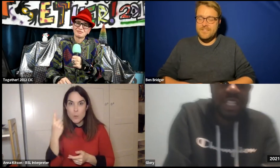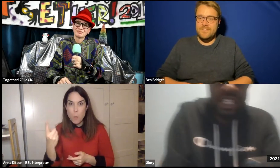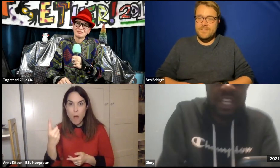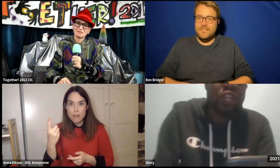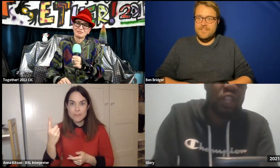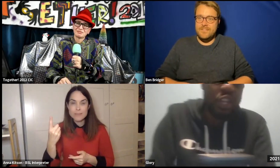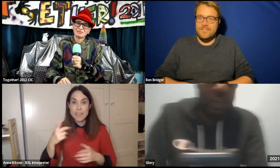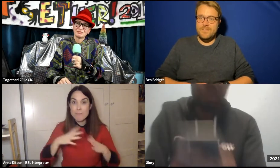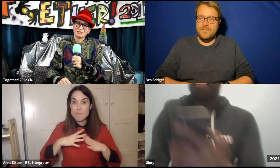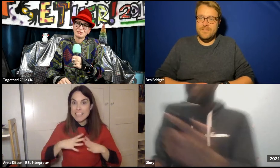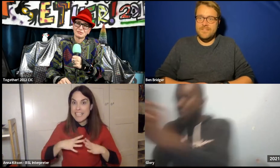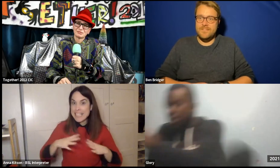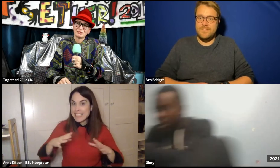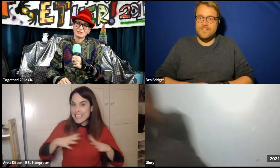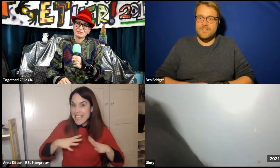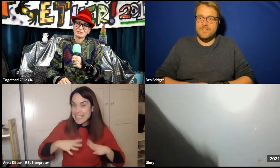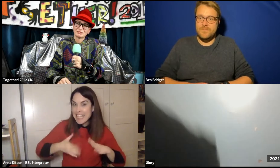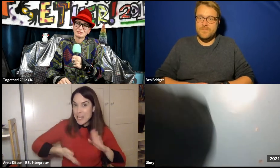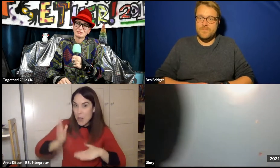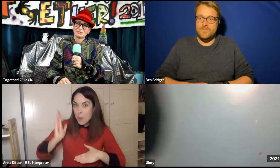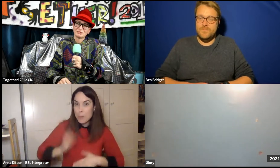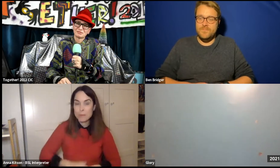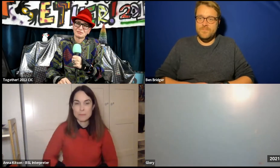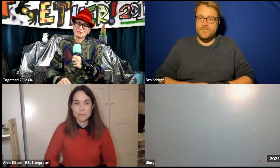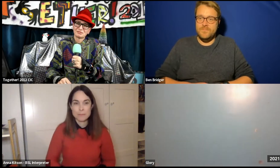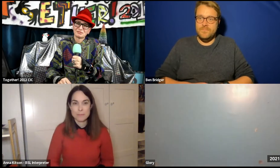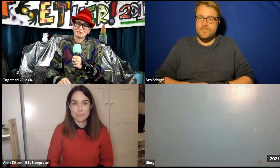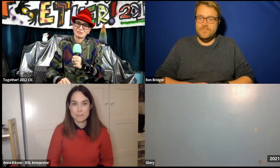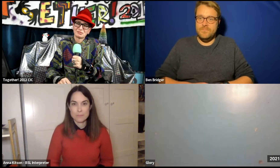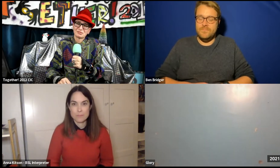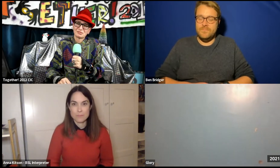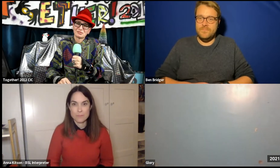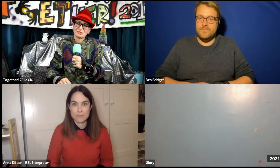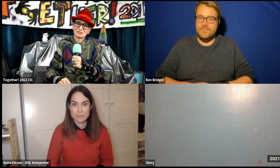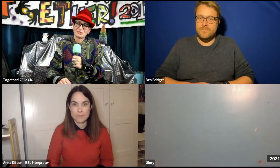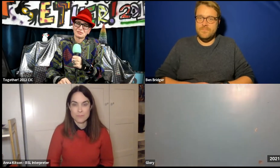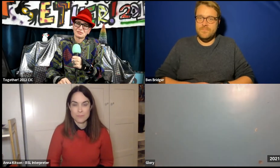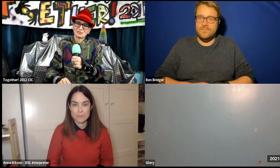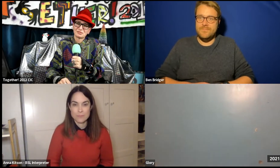Here I go.